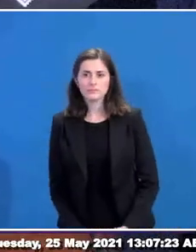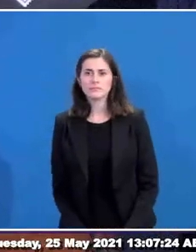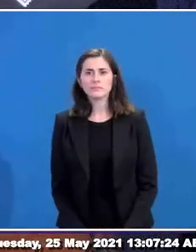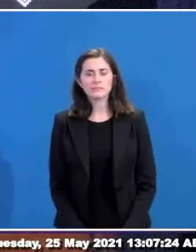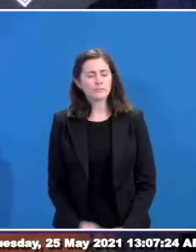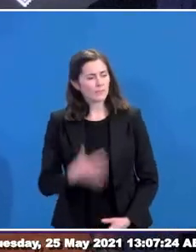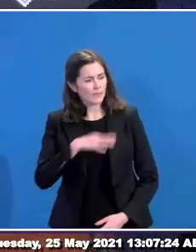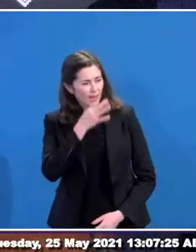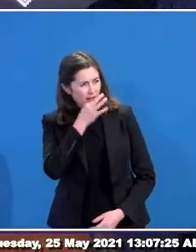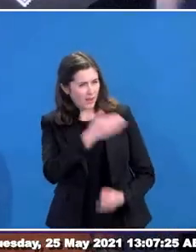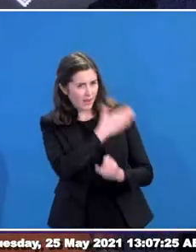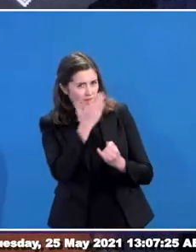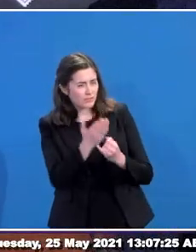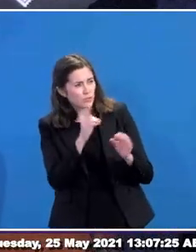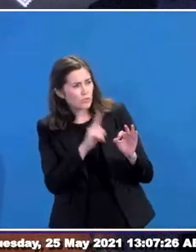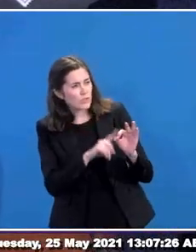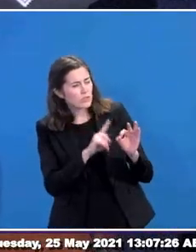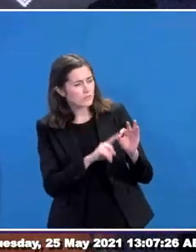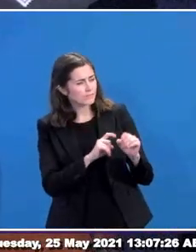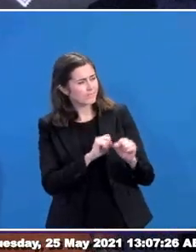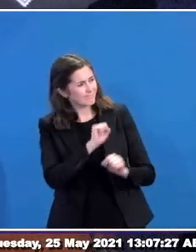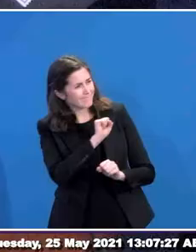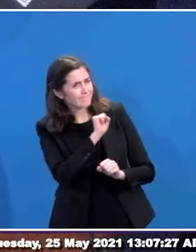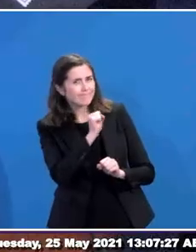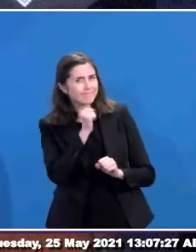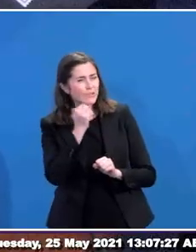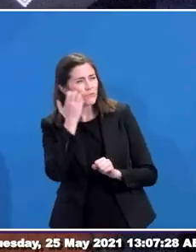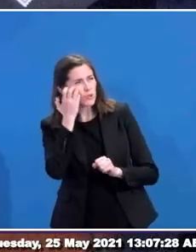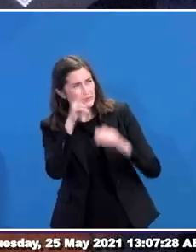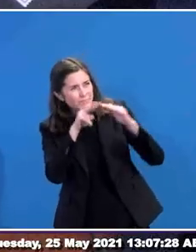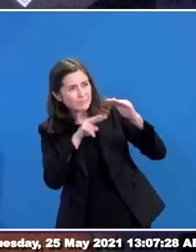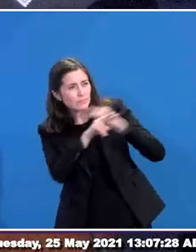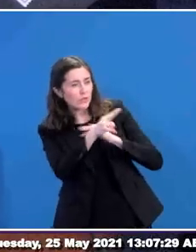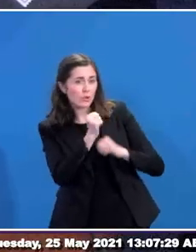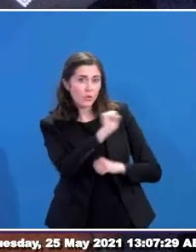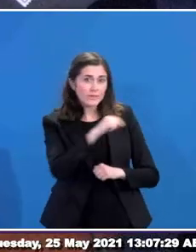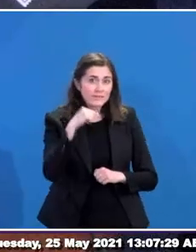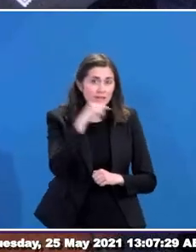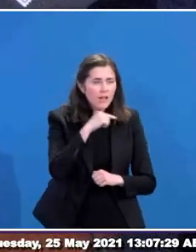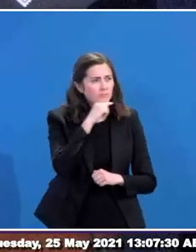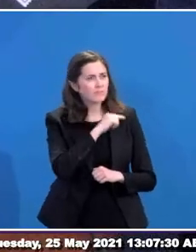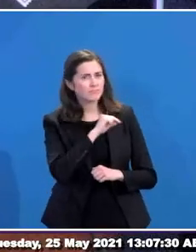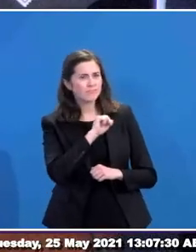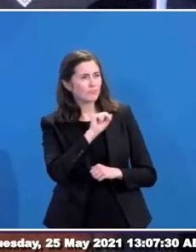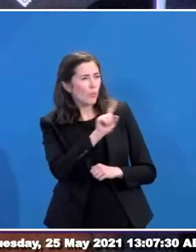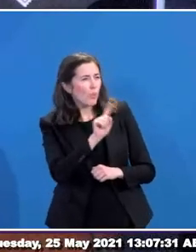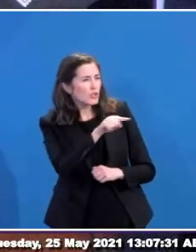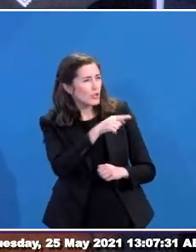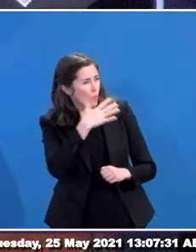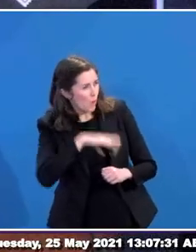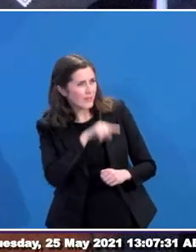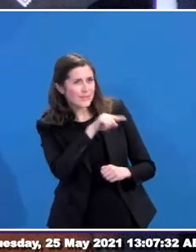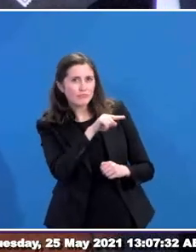about his opportunities in the future and the life that you would like him to lead?